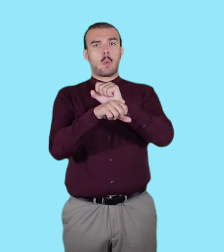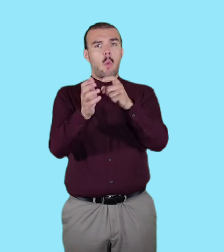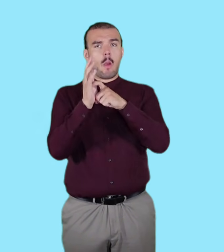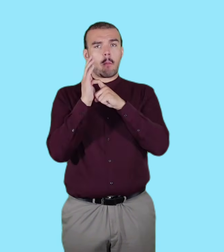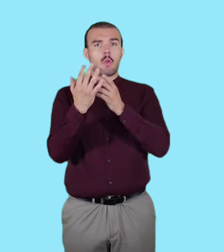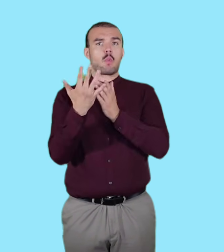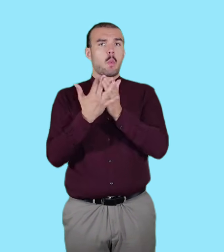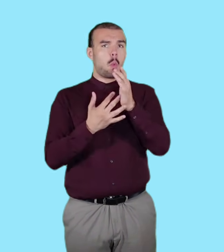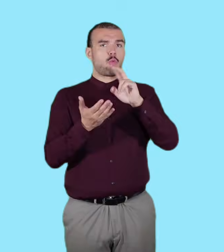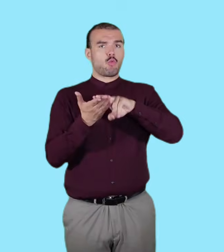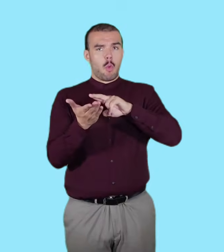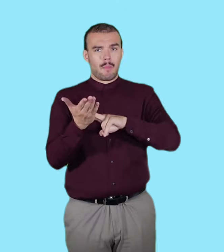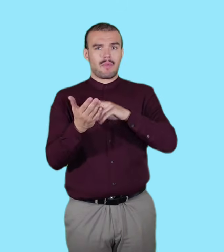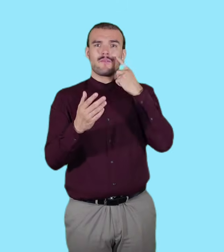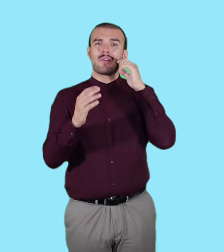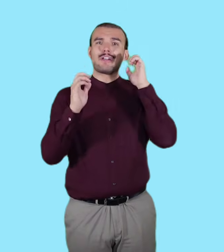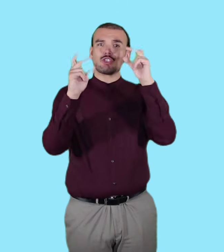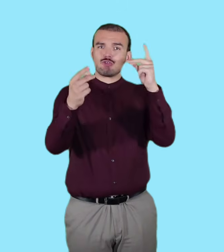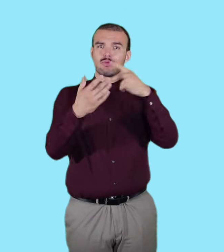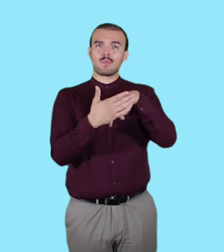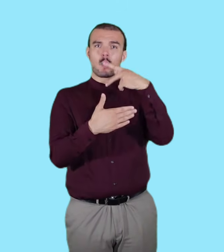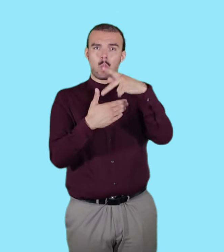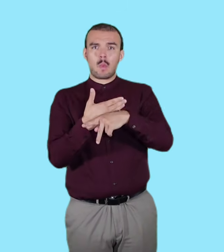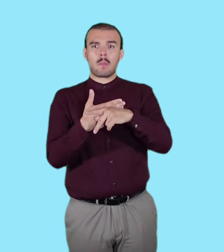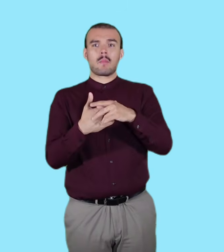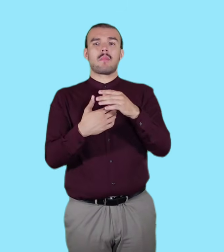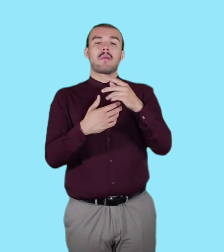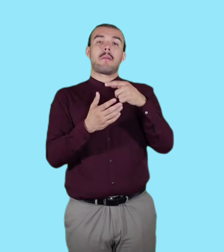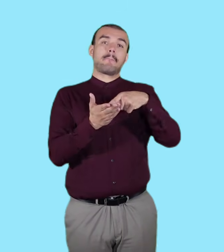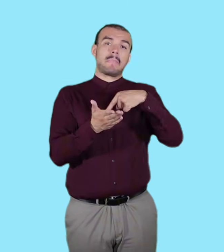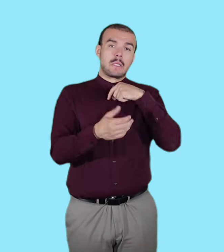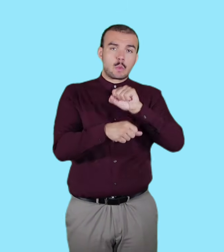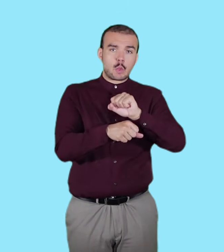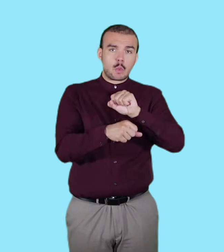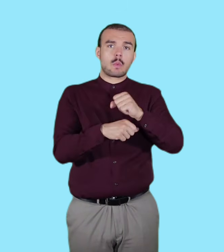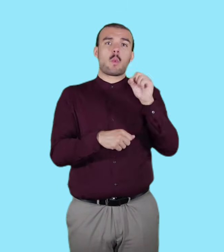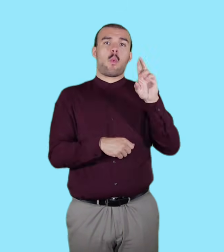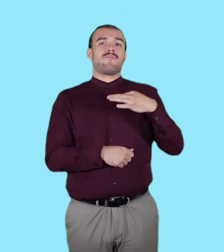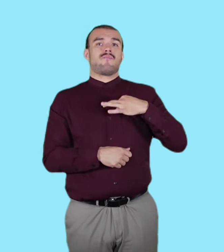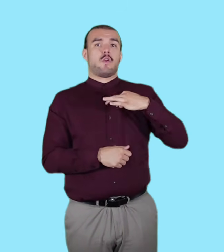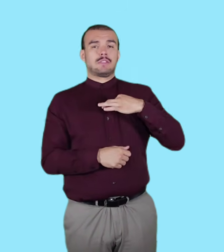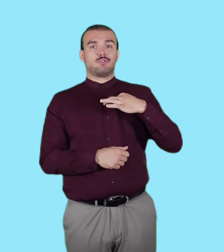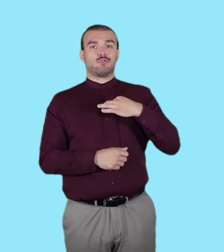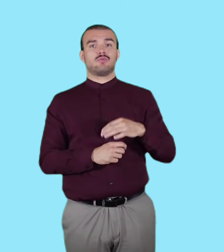through enrollment in an educational program, paid work, or volunteering,